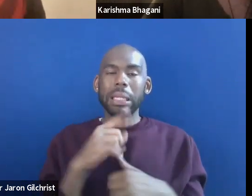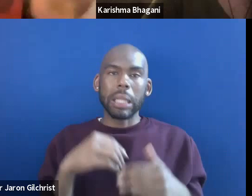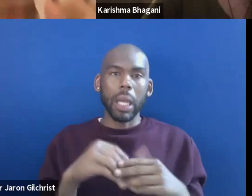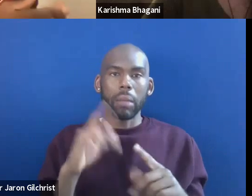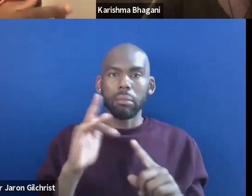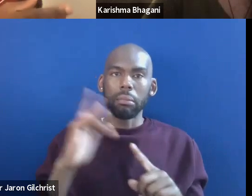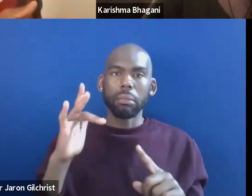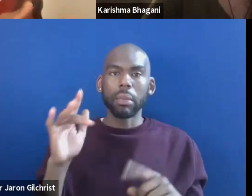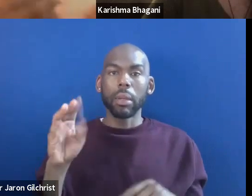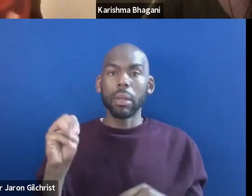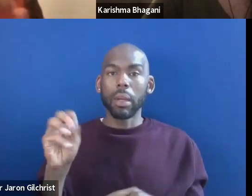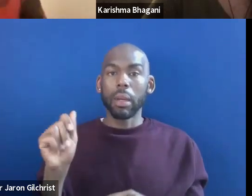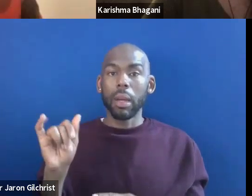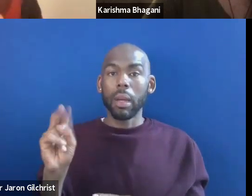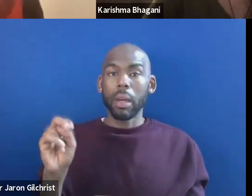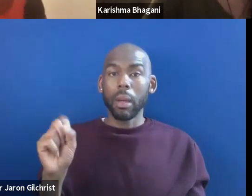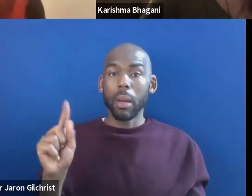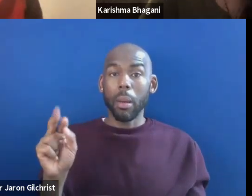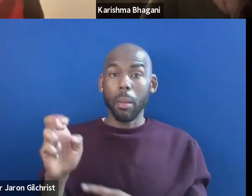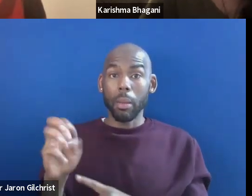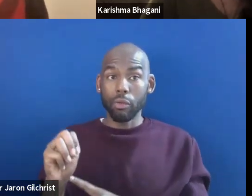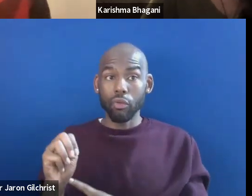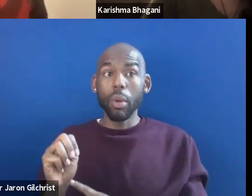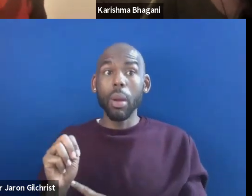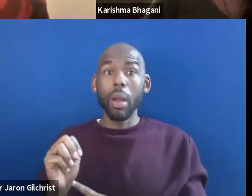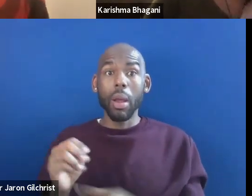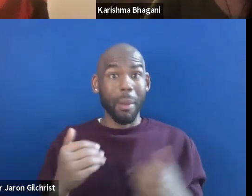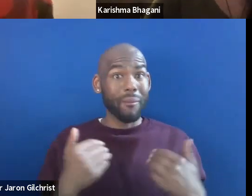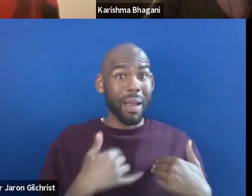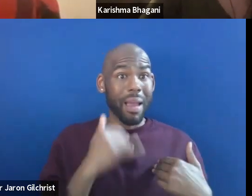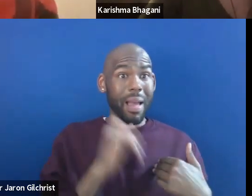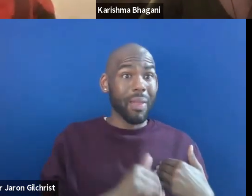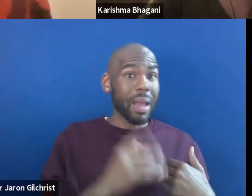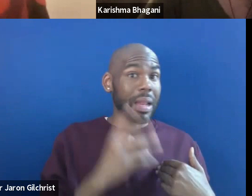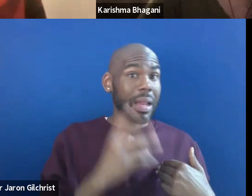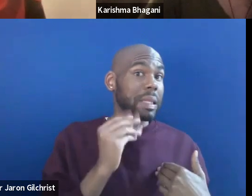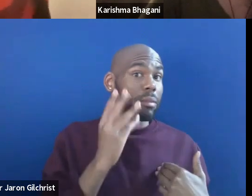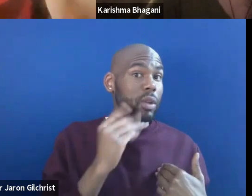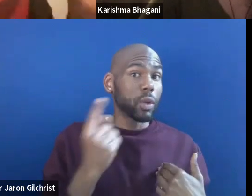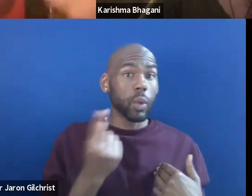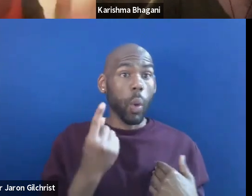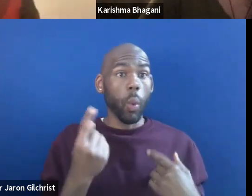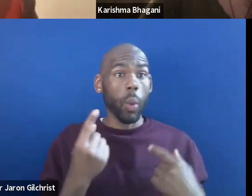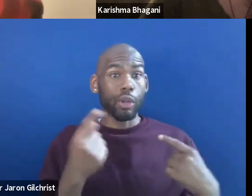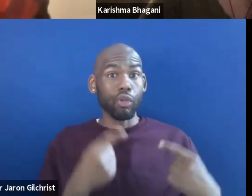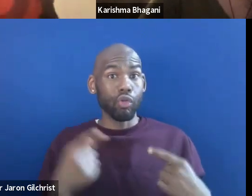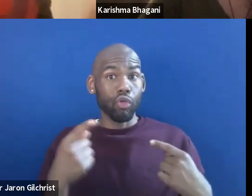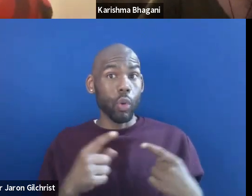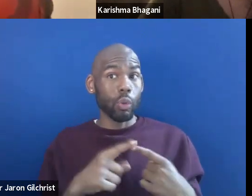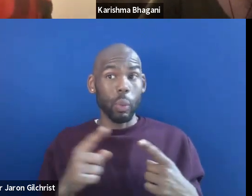I've had that opportunity and it's a struggle to get back and say, hey, I'm still a voice, it's still very hard.